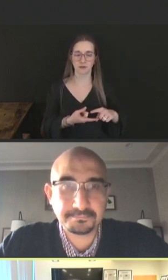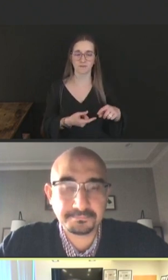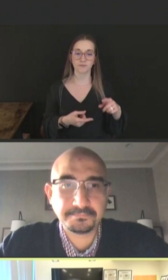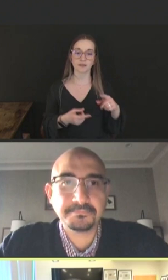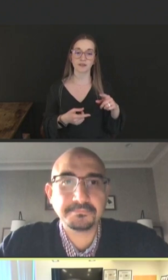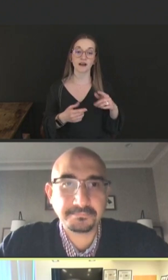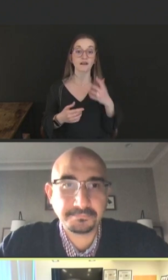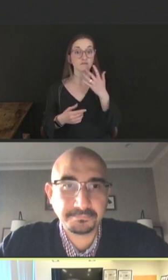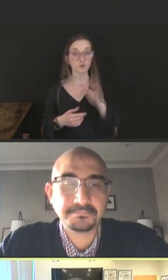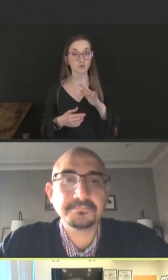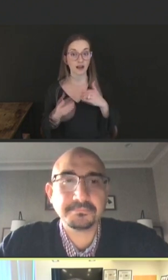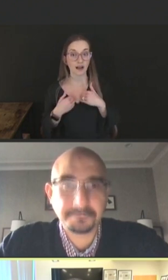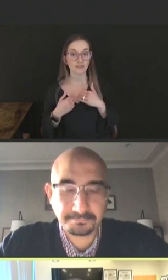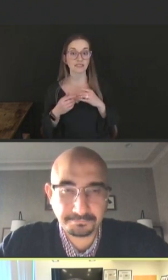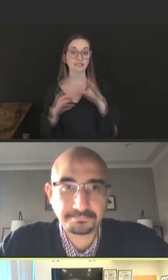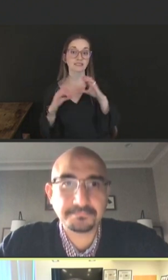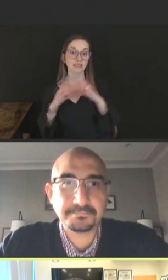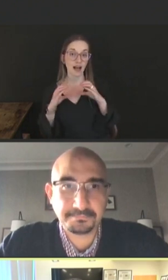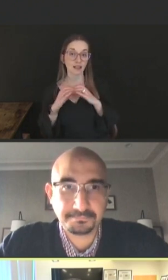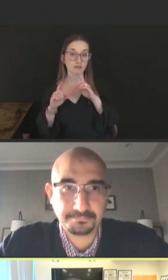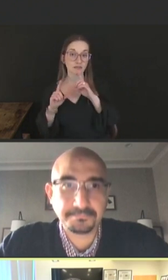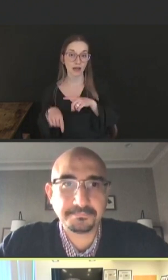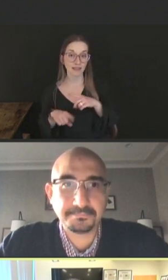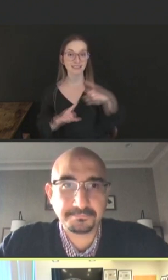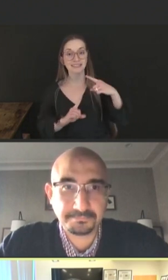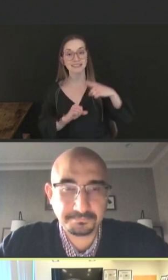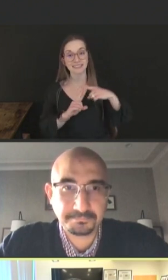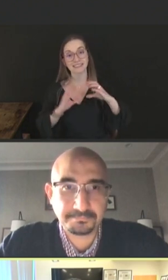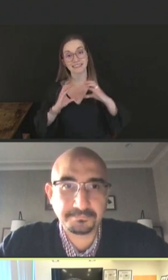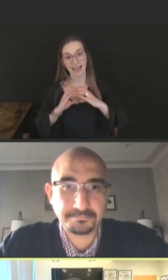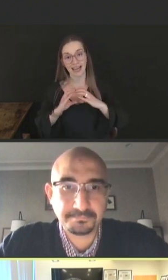I talked about T cells, Ali eloquently talked about the B cell responses. Those